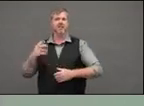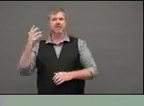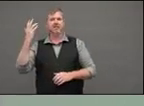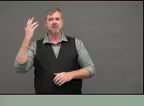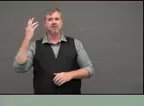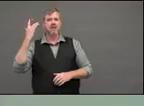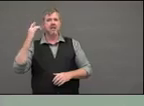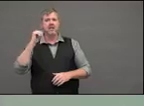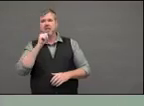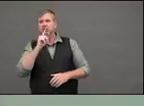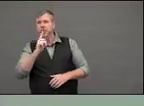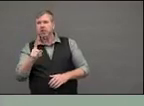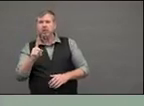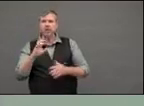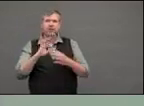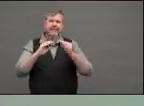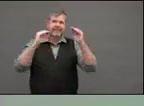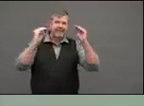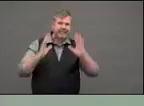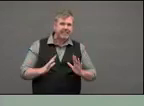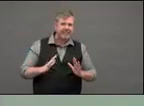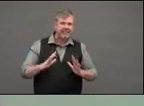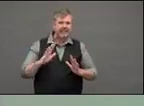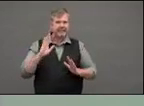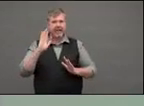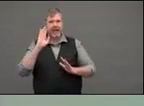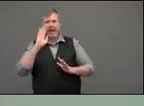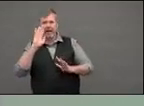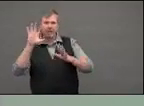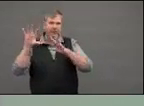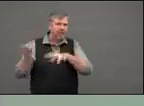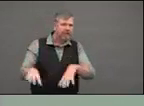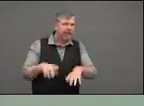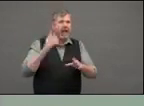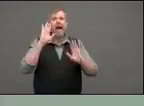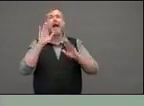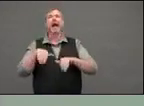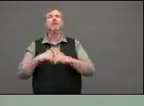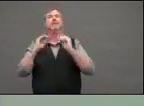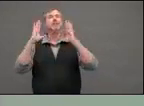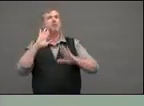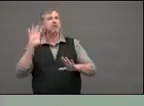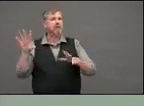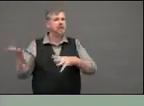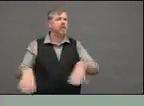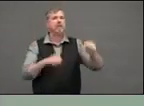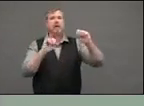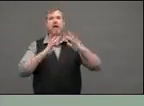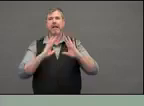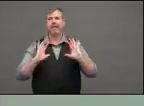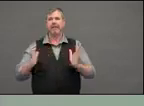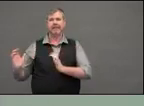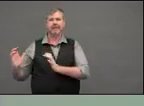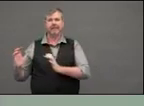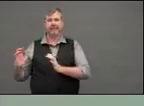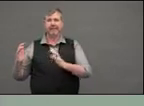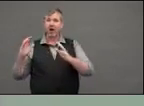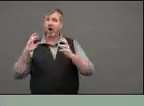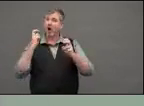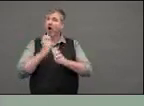are gonna take over the online class i know it's also difficult for the professors and the teachers